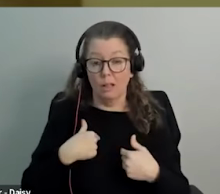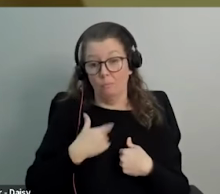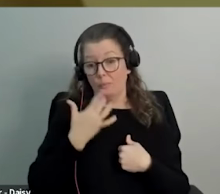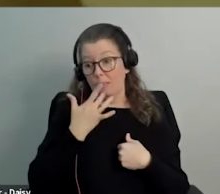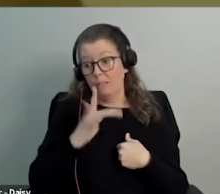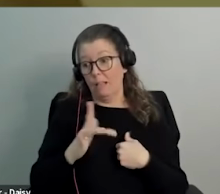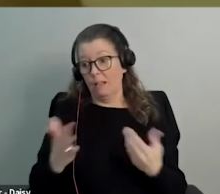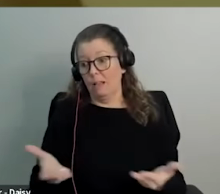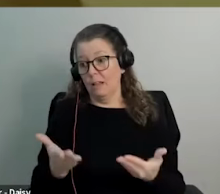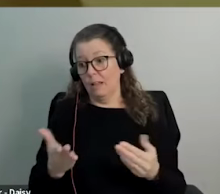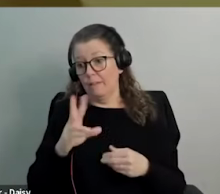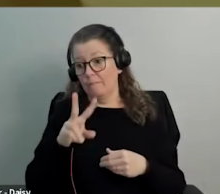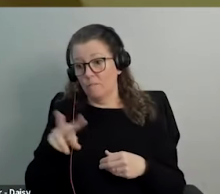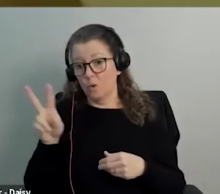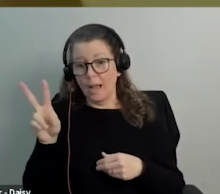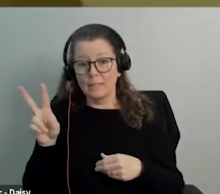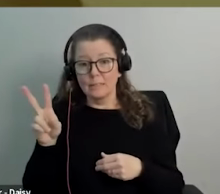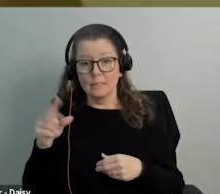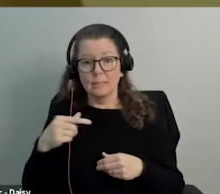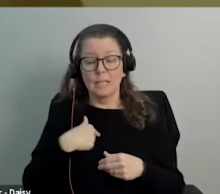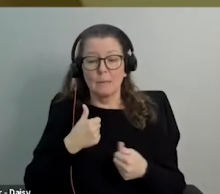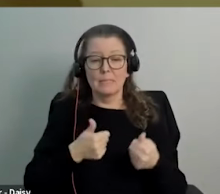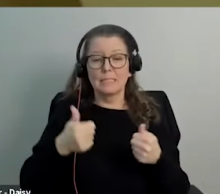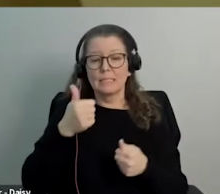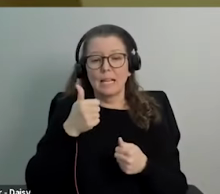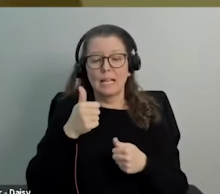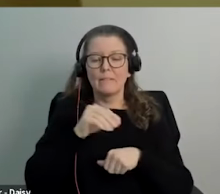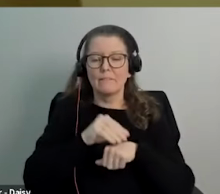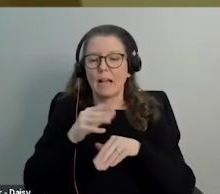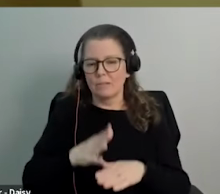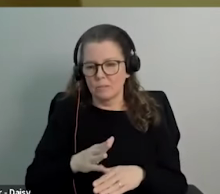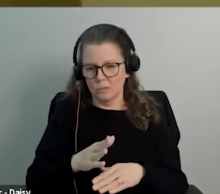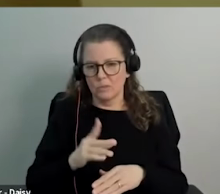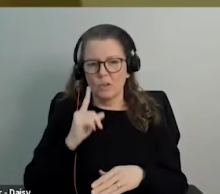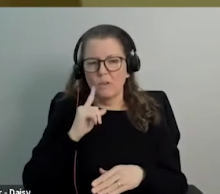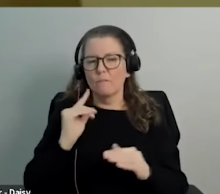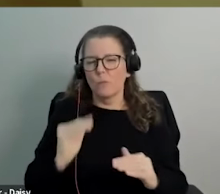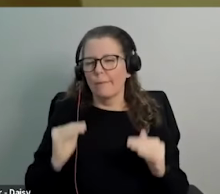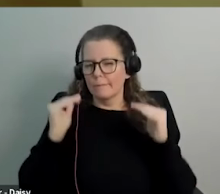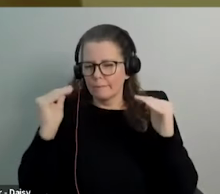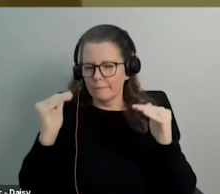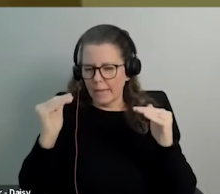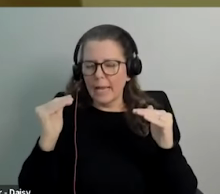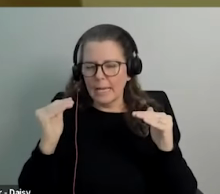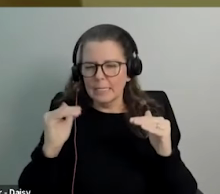I'm actually one of the executive advisors for our advance VRG group, and that's a group